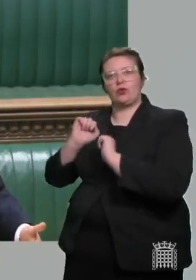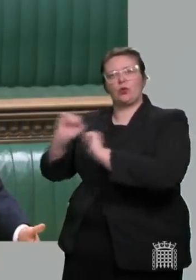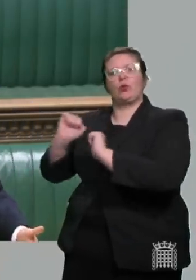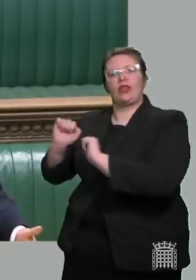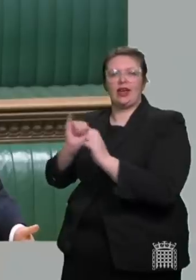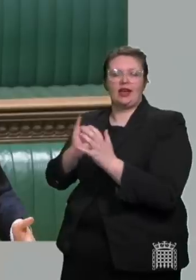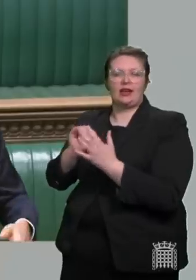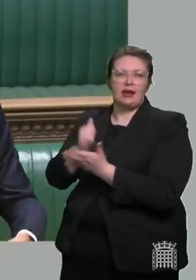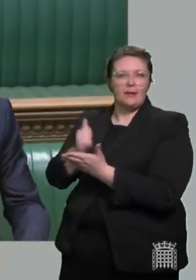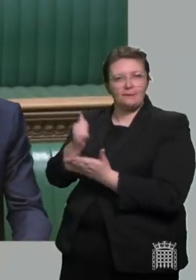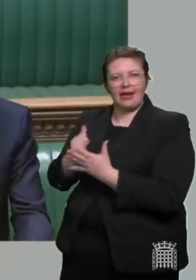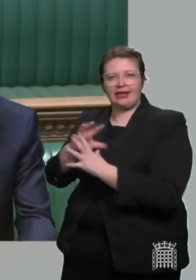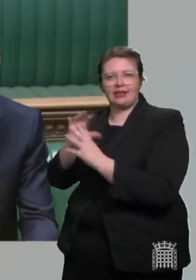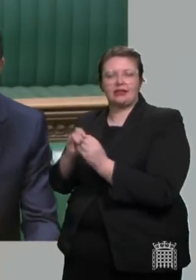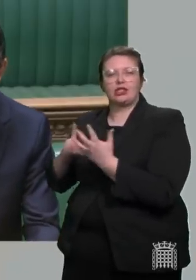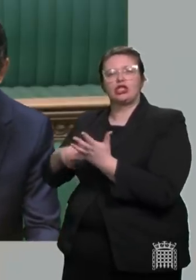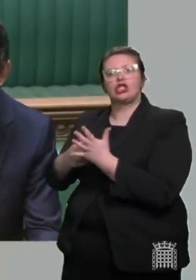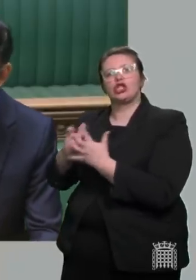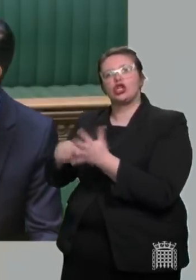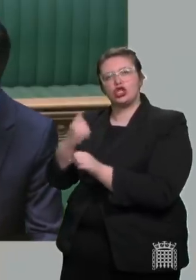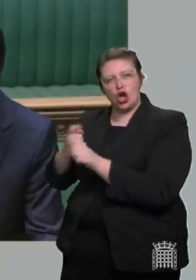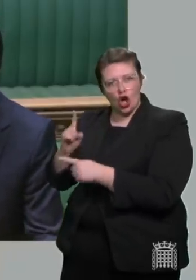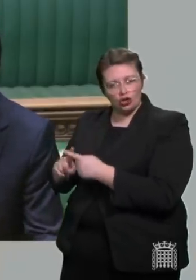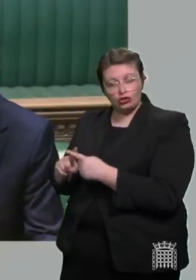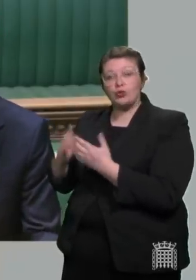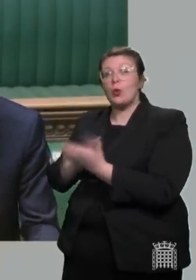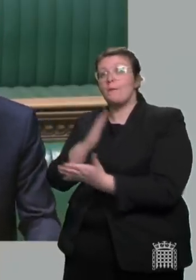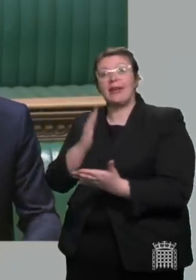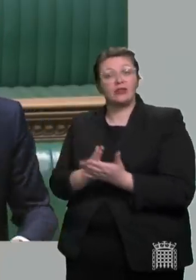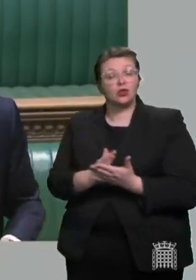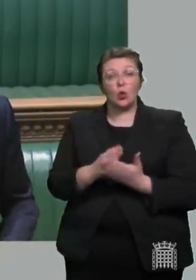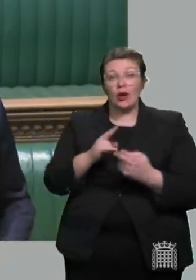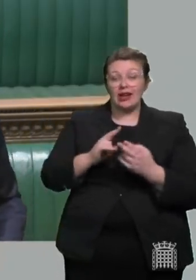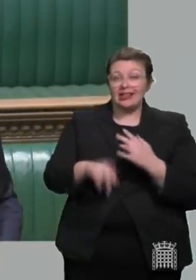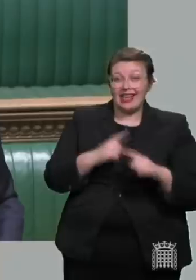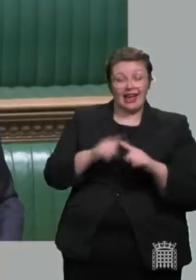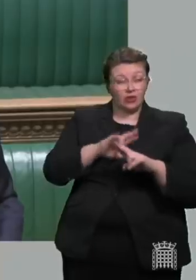rate of tax on the UK banking sector does not increase significantly from its current level,